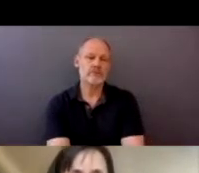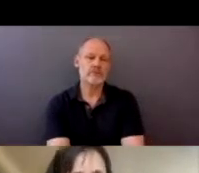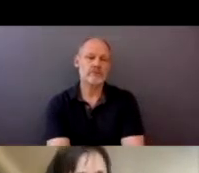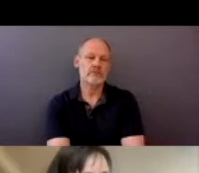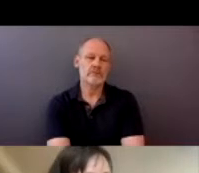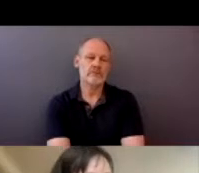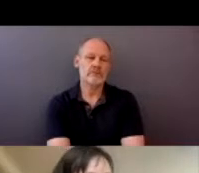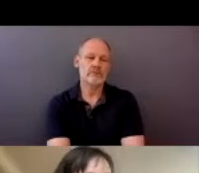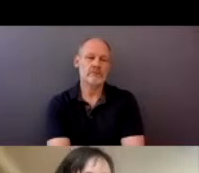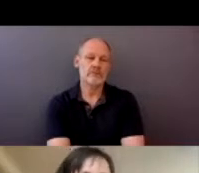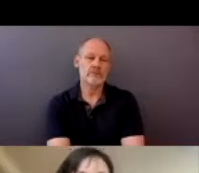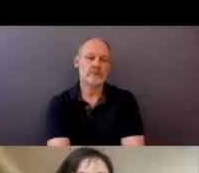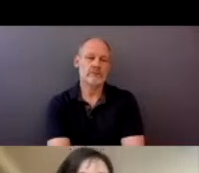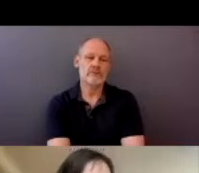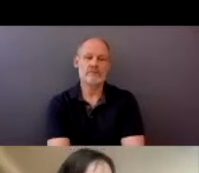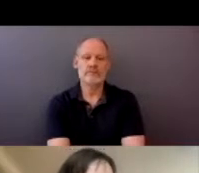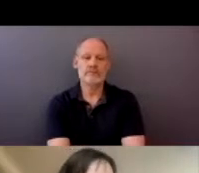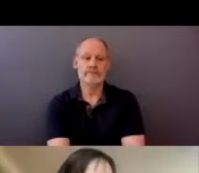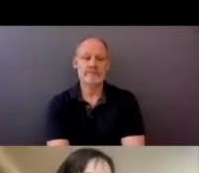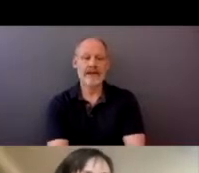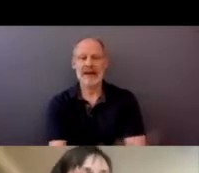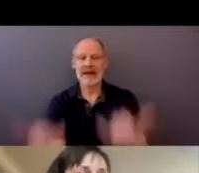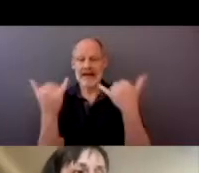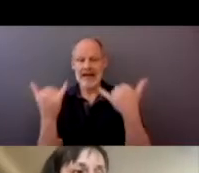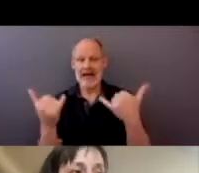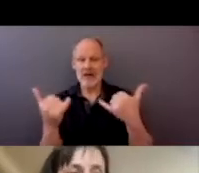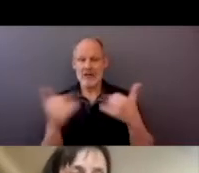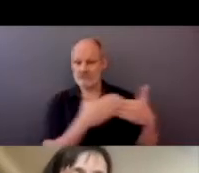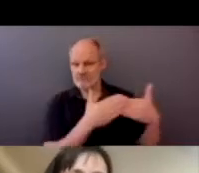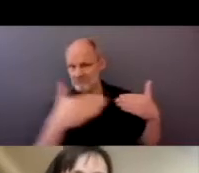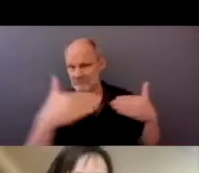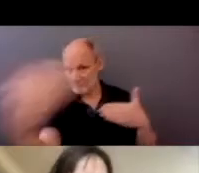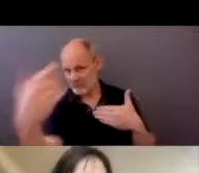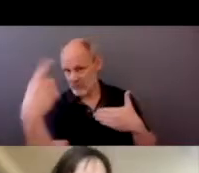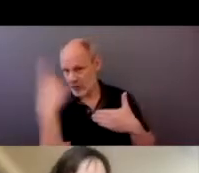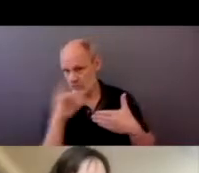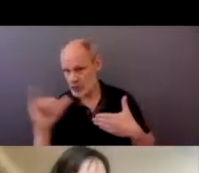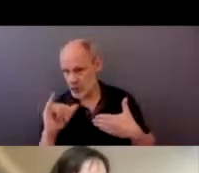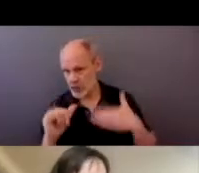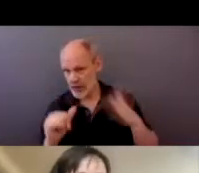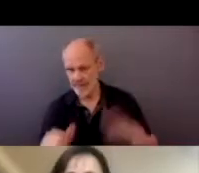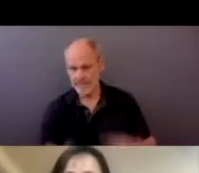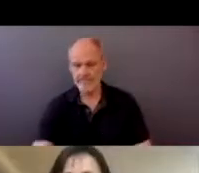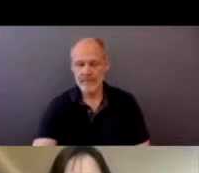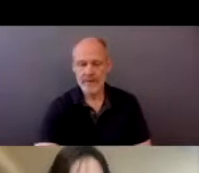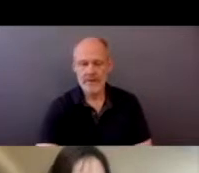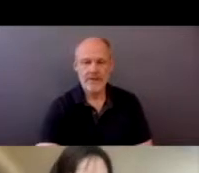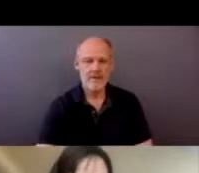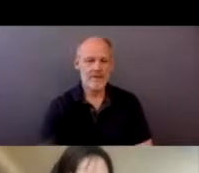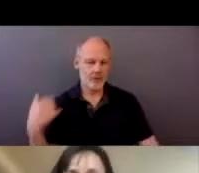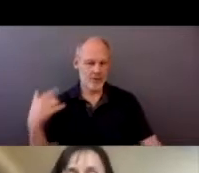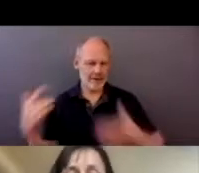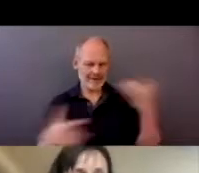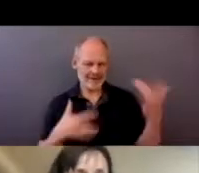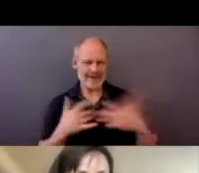Thank you. So we look forward to hosting programs inside the museums beginning this fall.